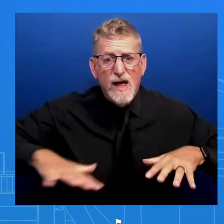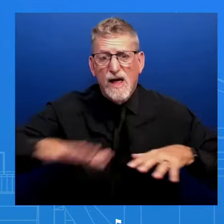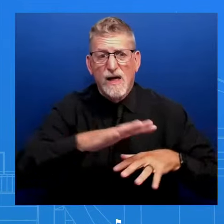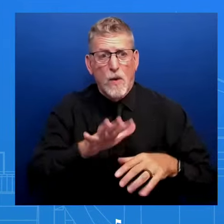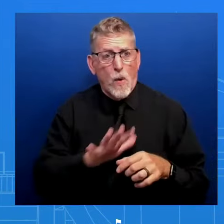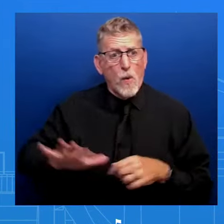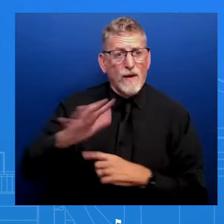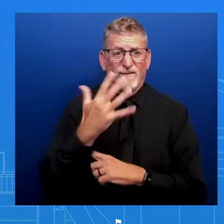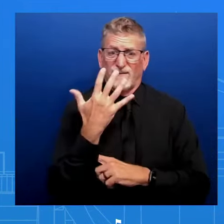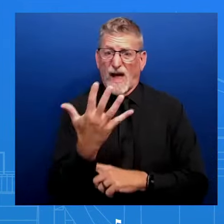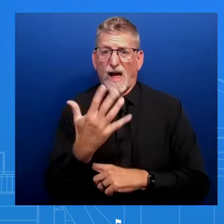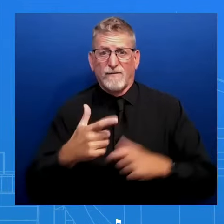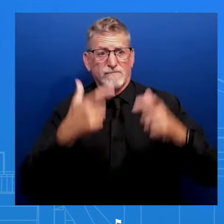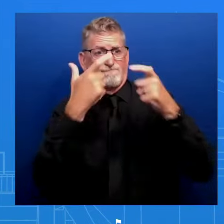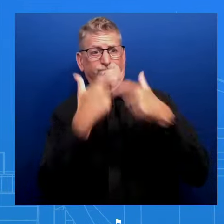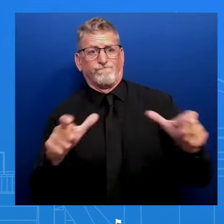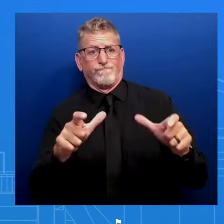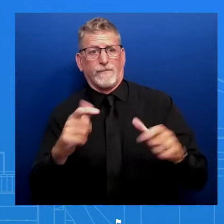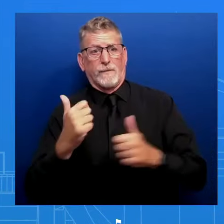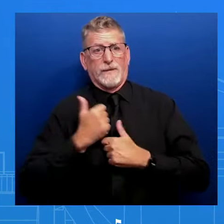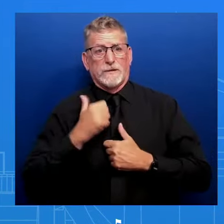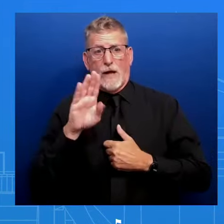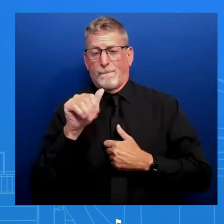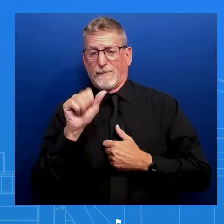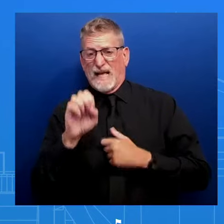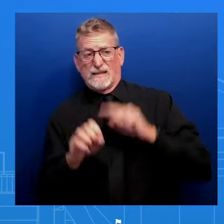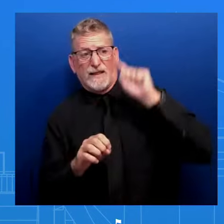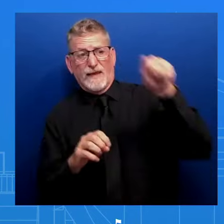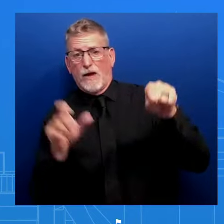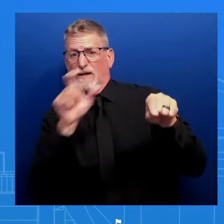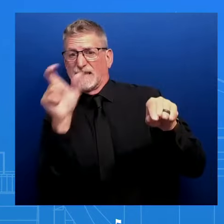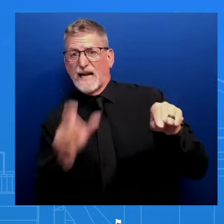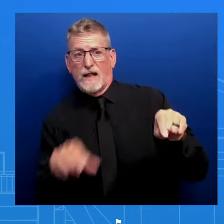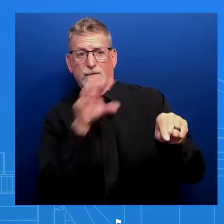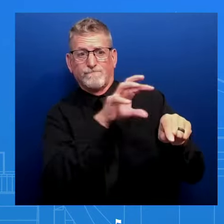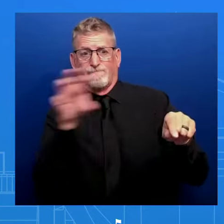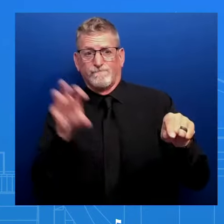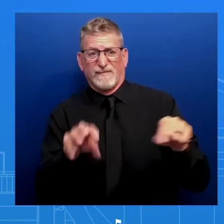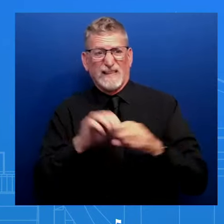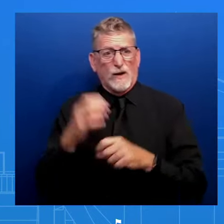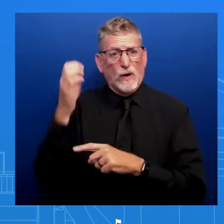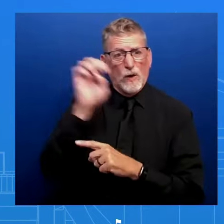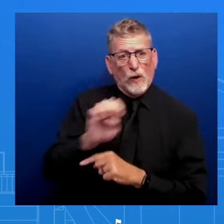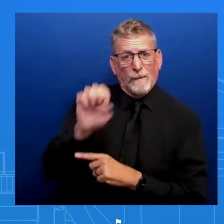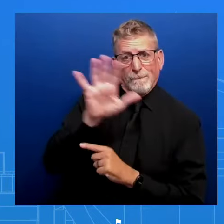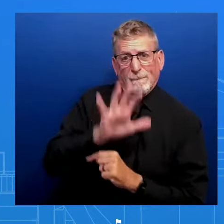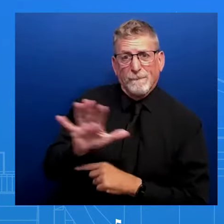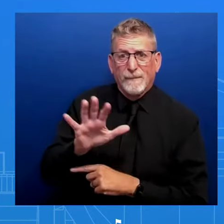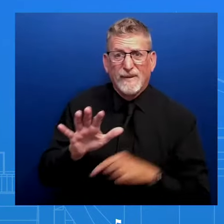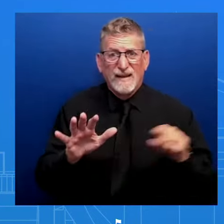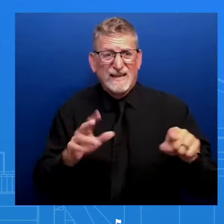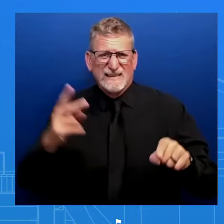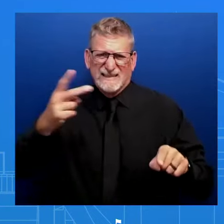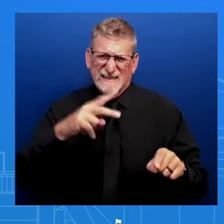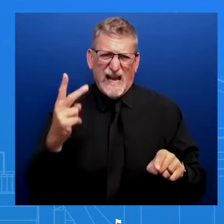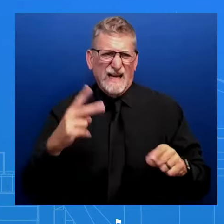which is the second-largest permanent presence in Europe. And we're certainly grateful for that. We work closely with the Prime Minister and the government of Italy on Ukraine